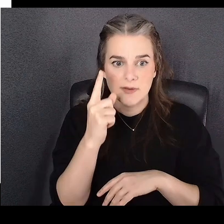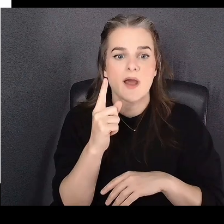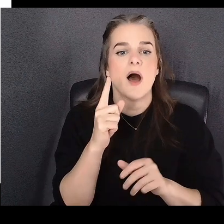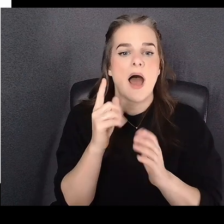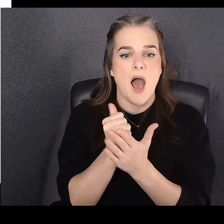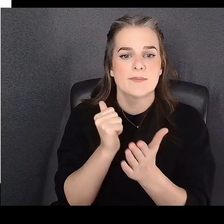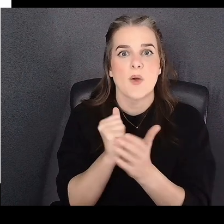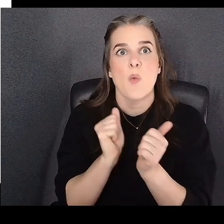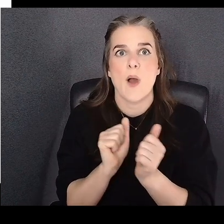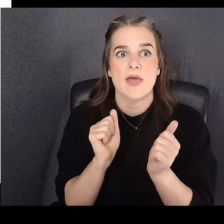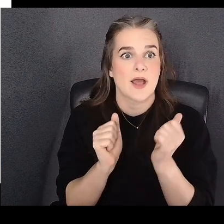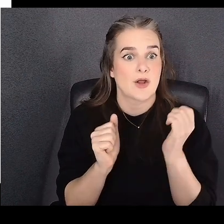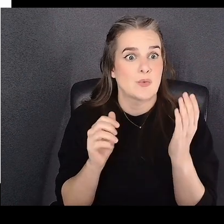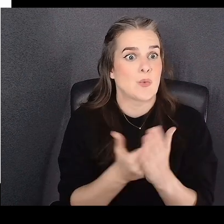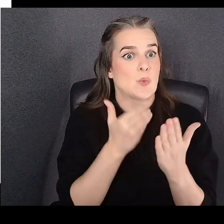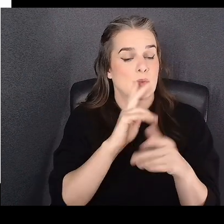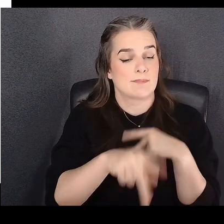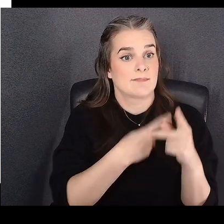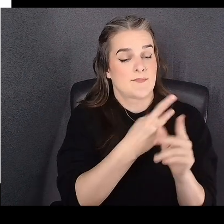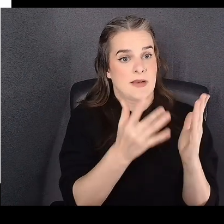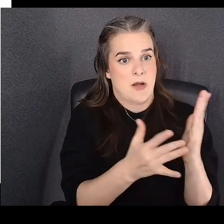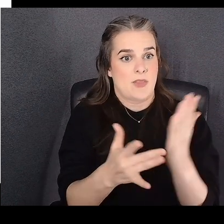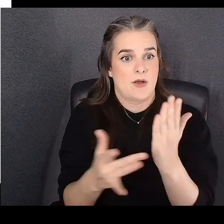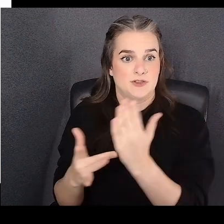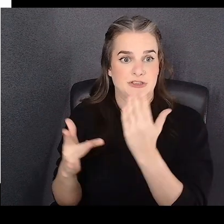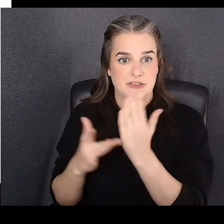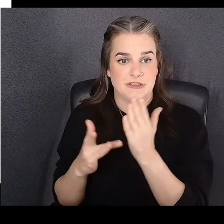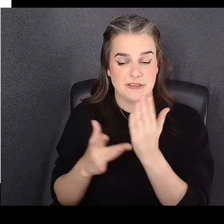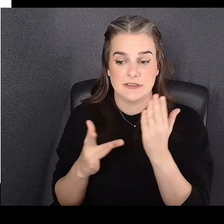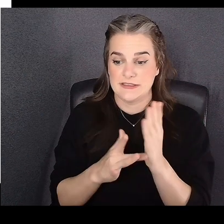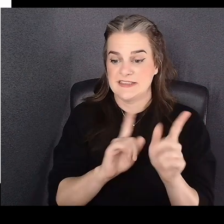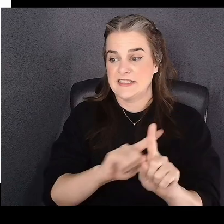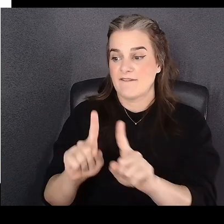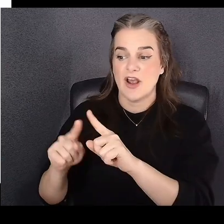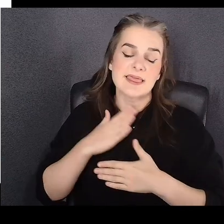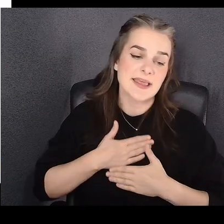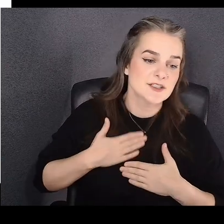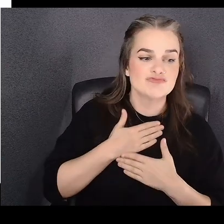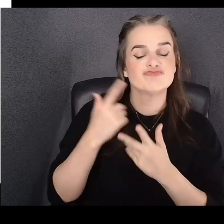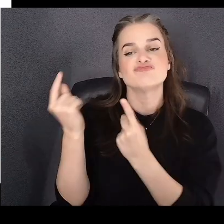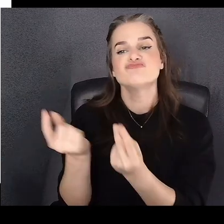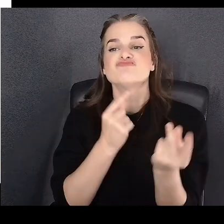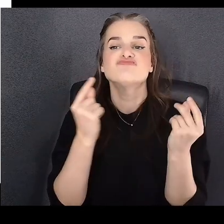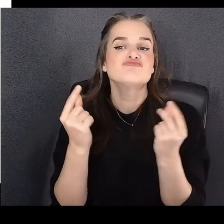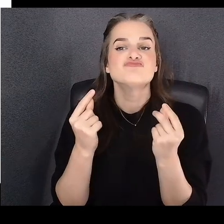to do a lot of different leisure, recreational activities, as well as just access and education.